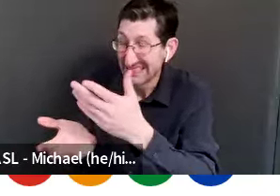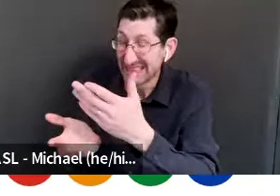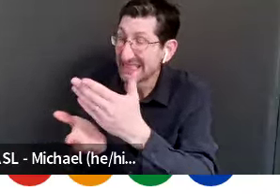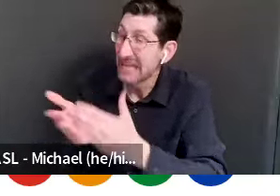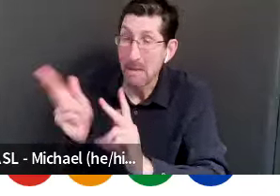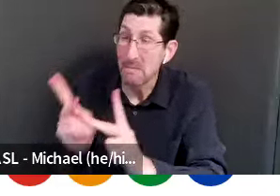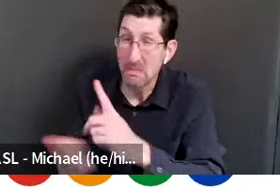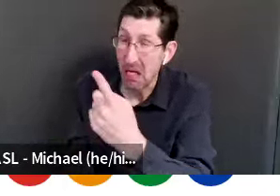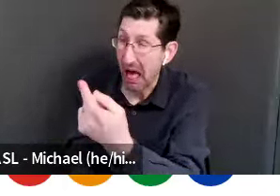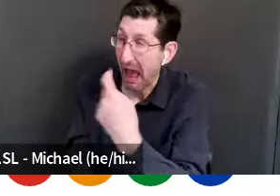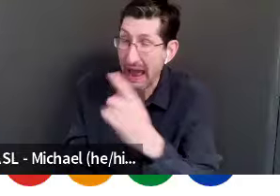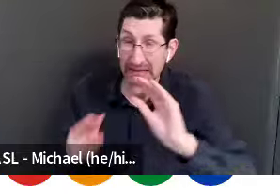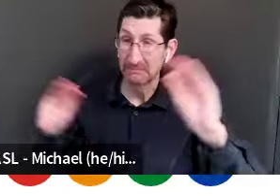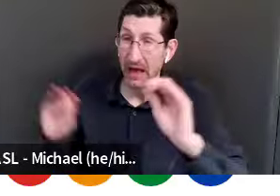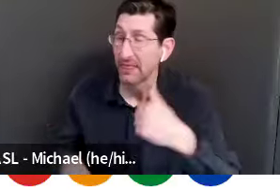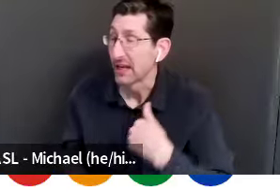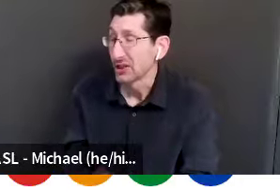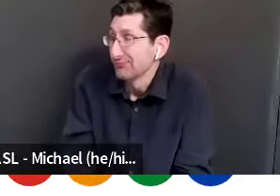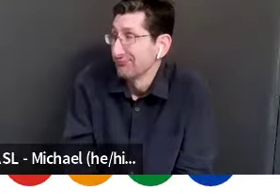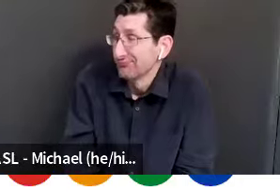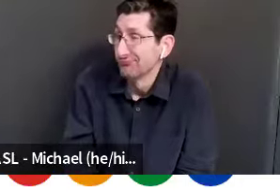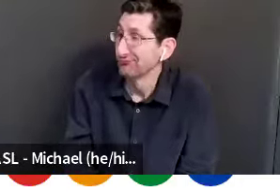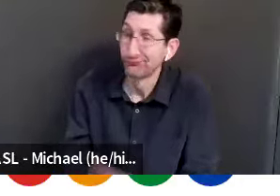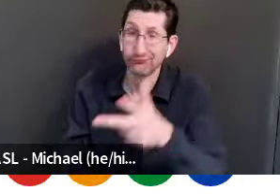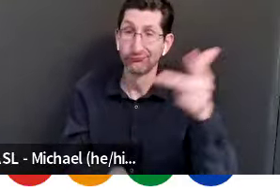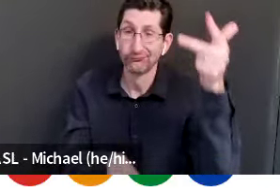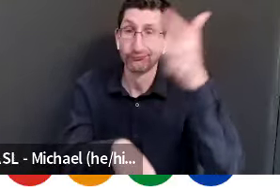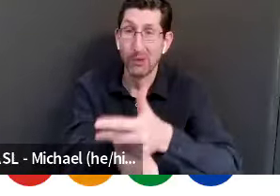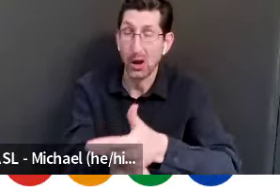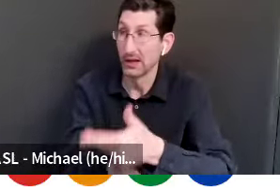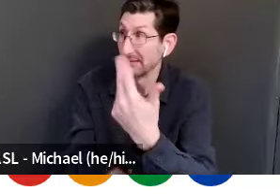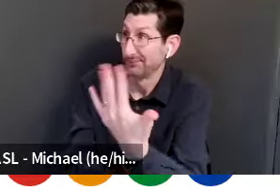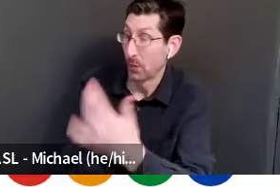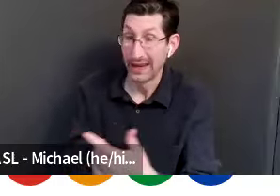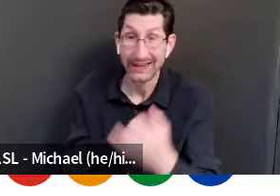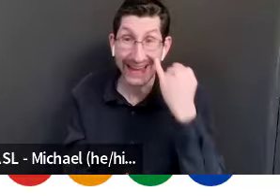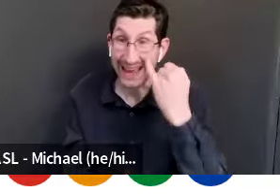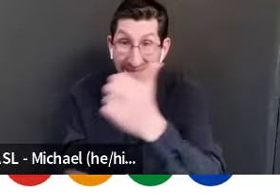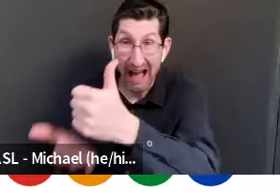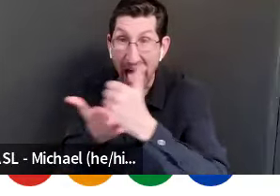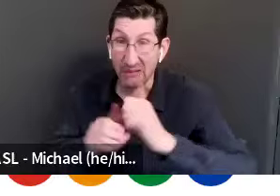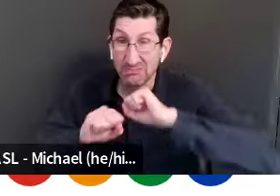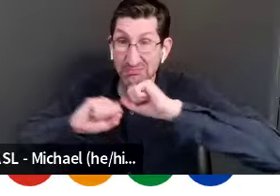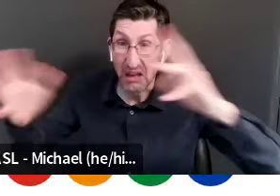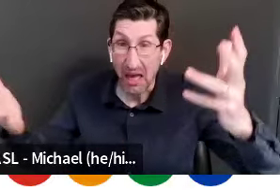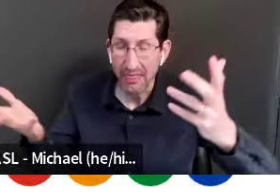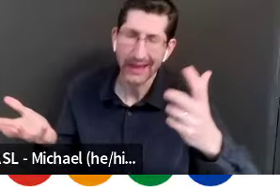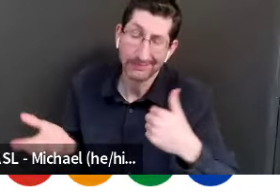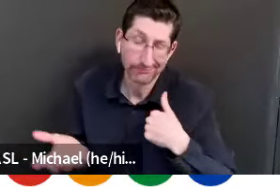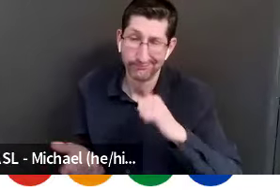SOMETIMES THEY DON'T. WHAT I STARTED DOING IS -- WHEN THEY DON'T ASSIST ME, I JUST DON'T